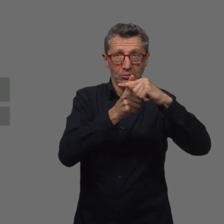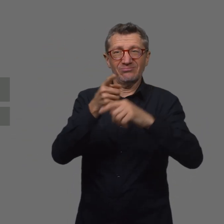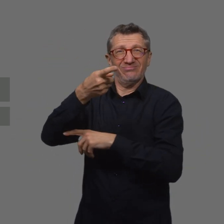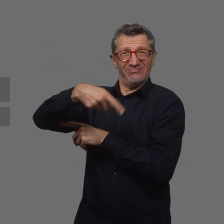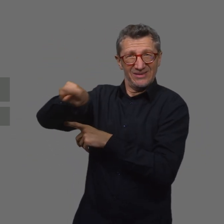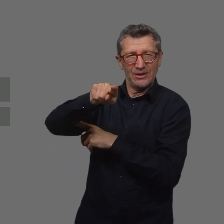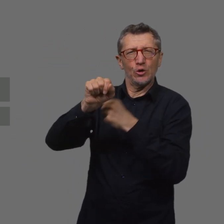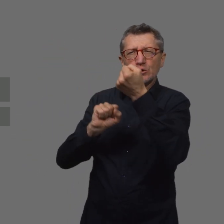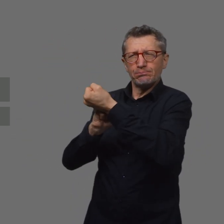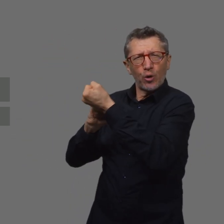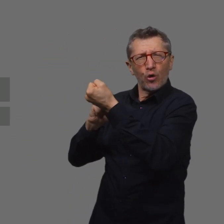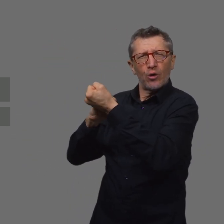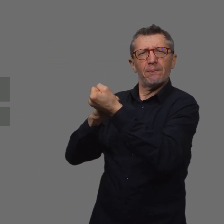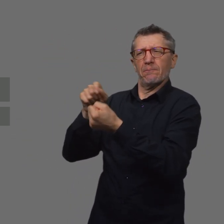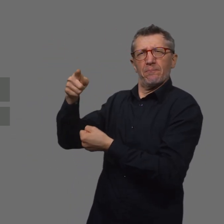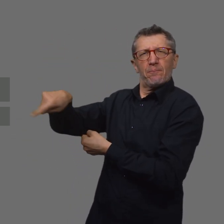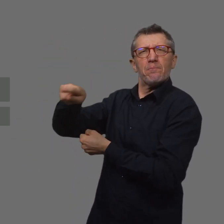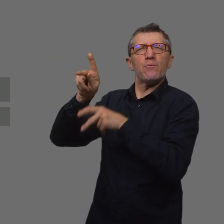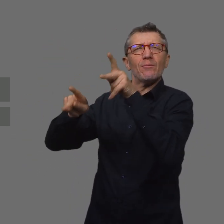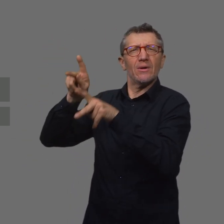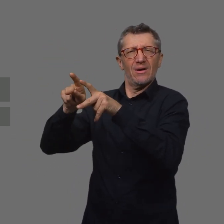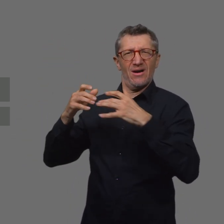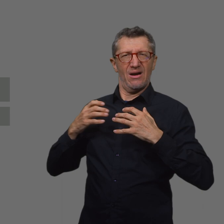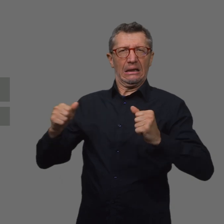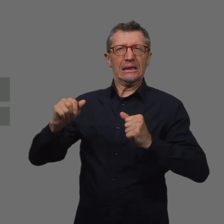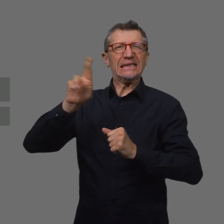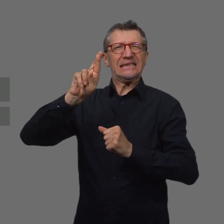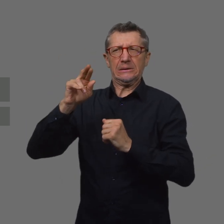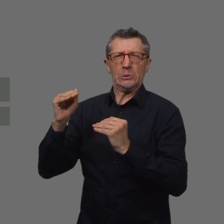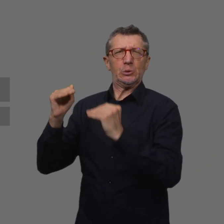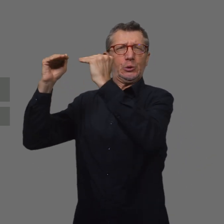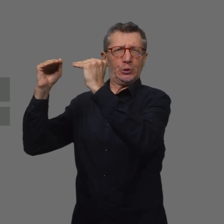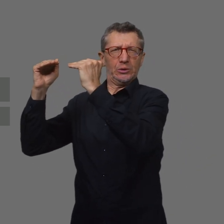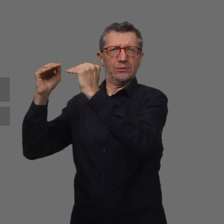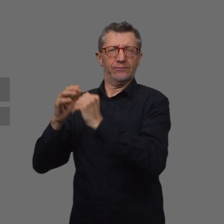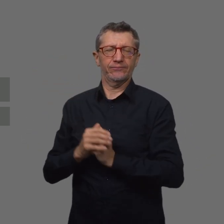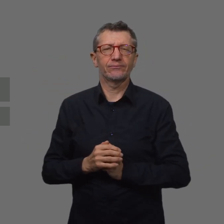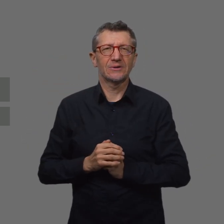those at especially high risk